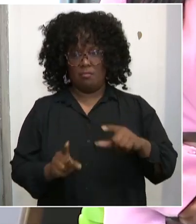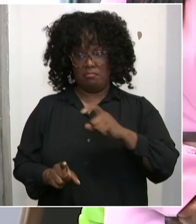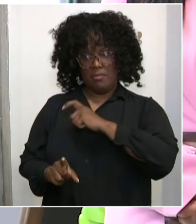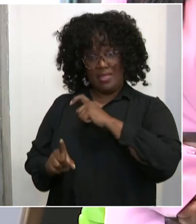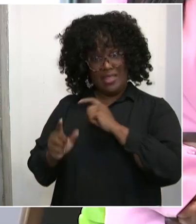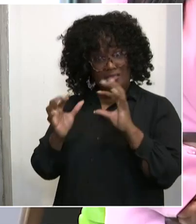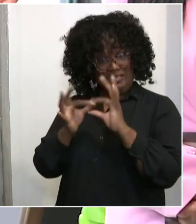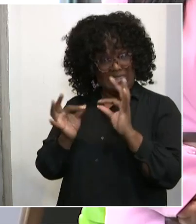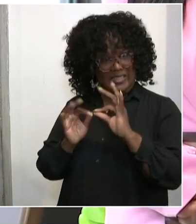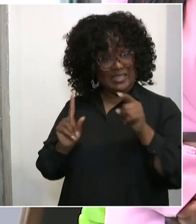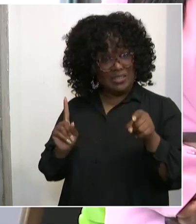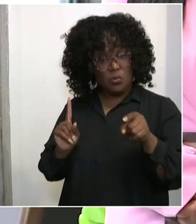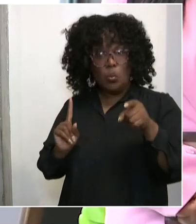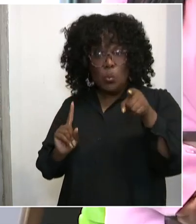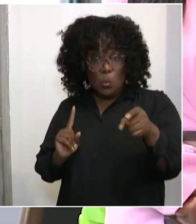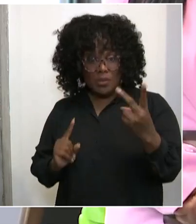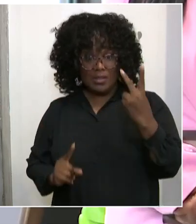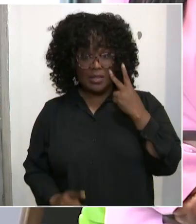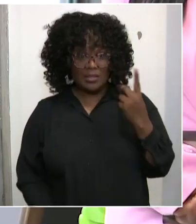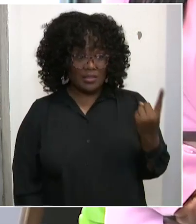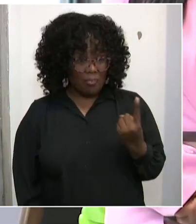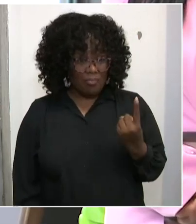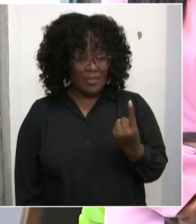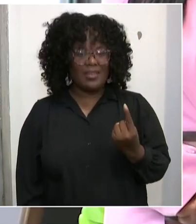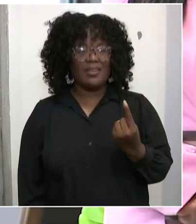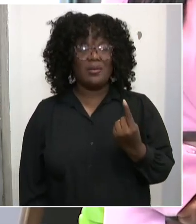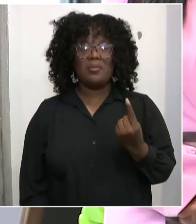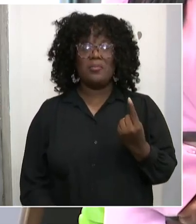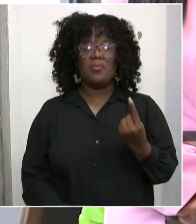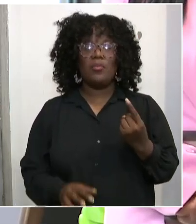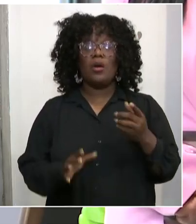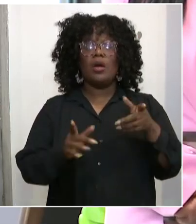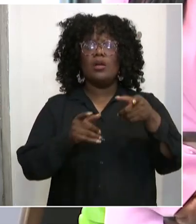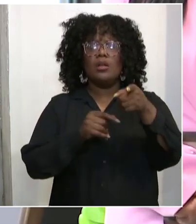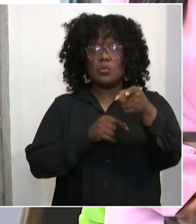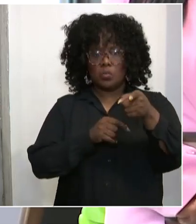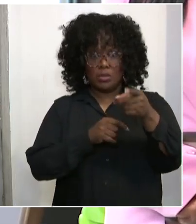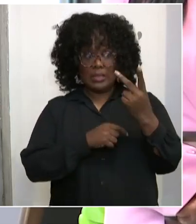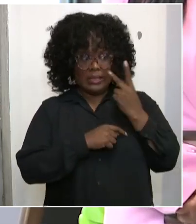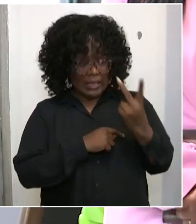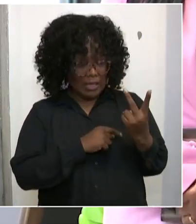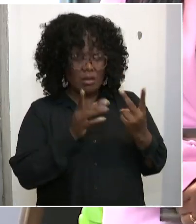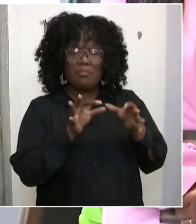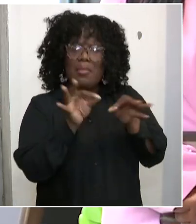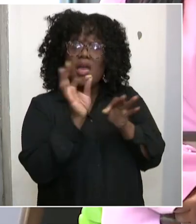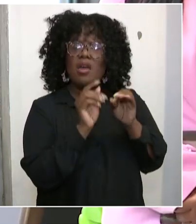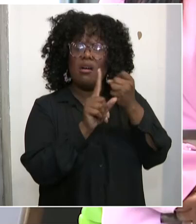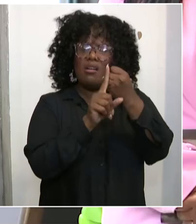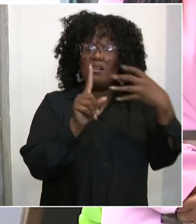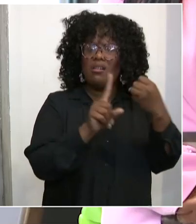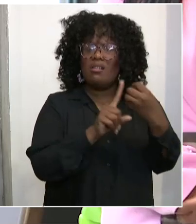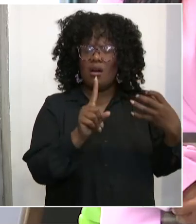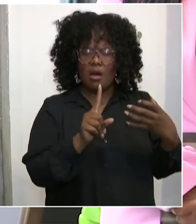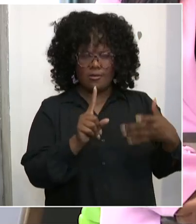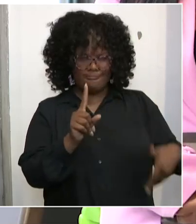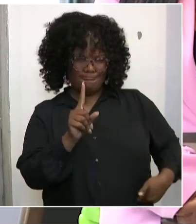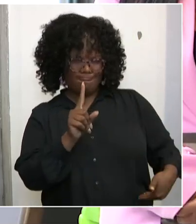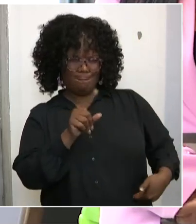and let's kind of define what something is. Something is something that doesn't feel right, doesn't look right, doesn't sound right to you,